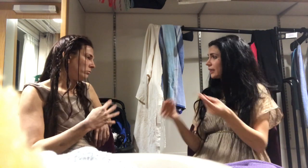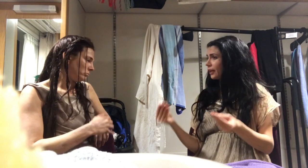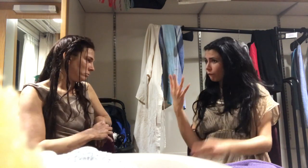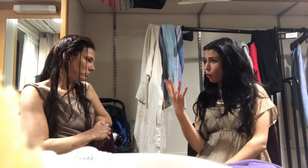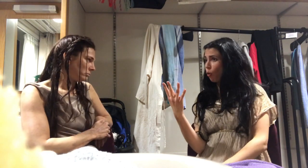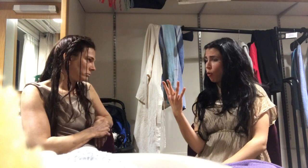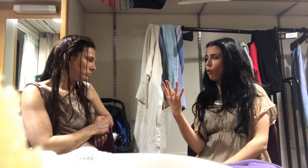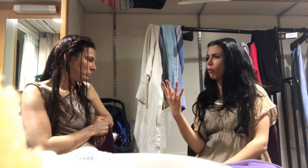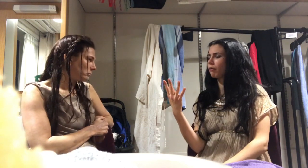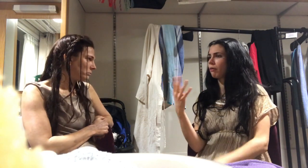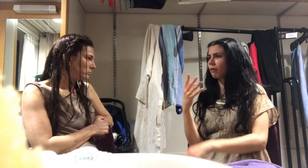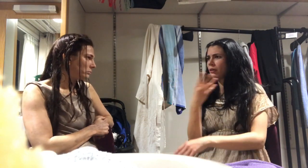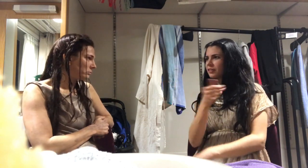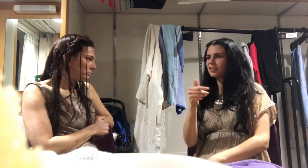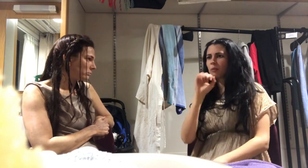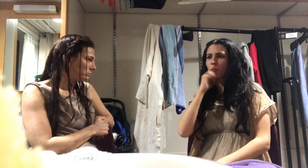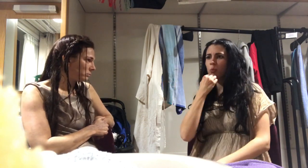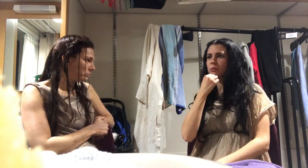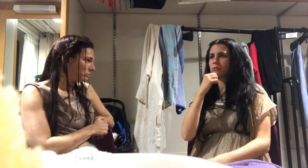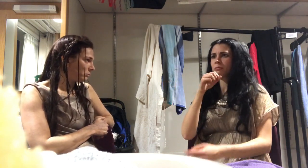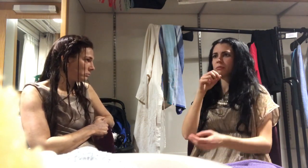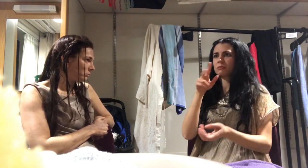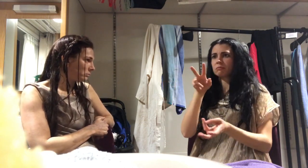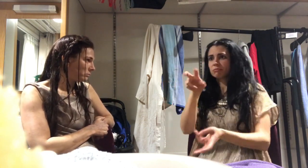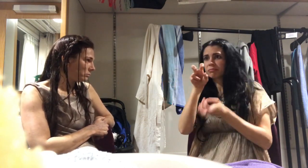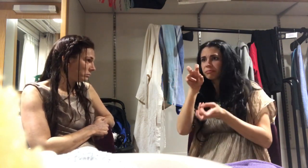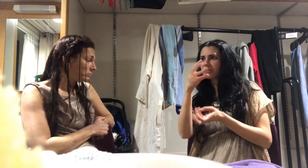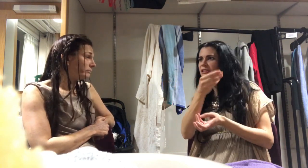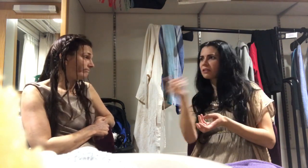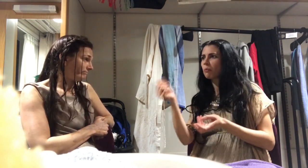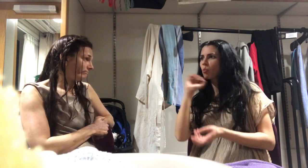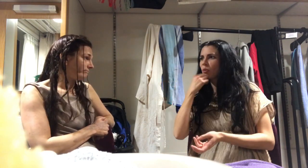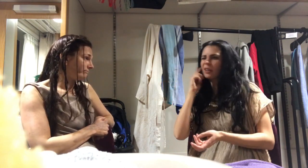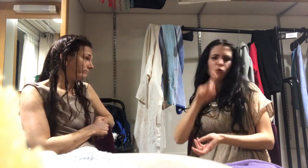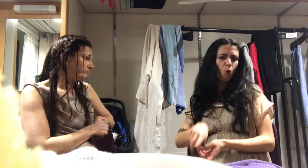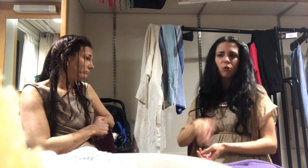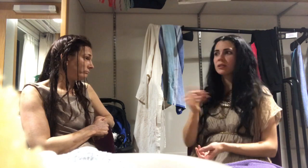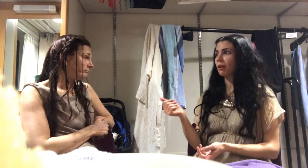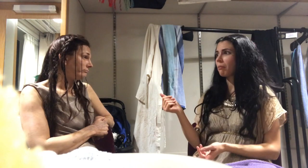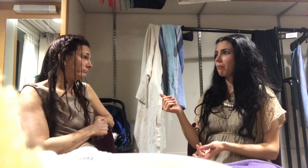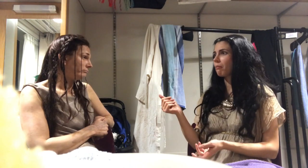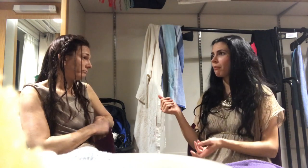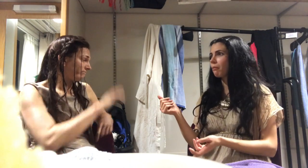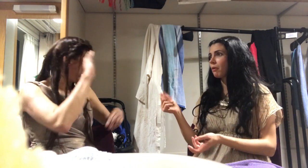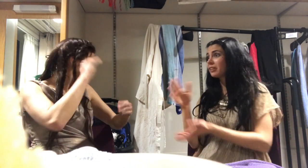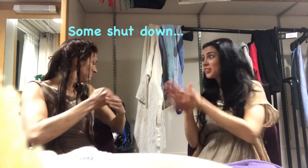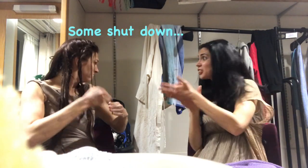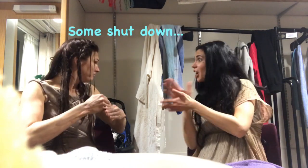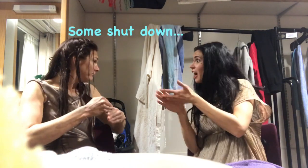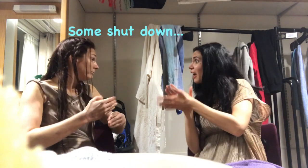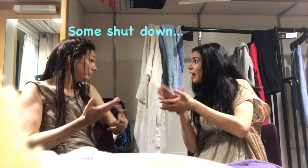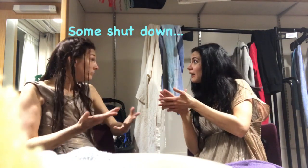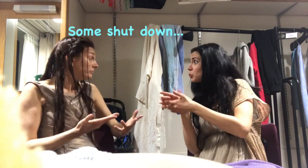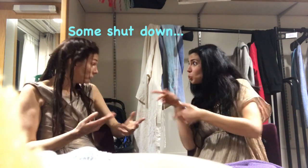But in that scene, how many brothers? 4 So some brothers would be able to understand the communication, some would ignore it, some of them sign back to you!